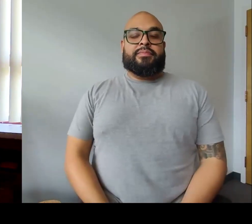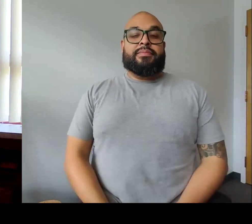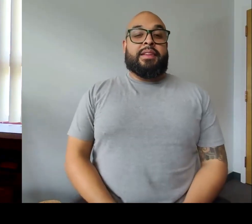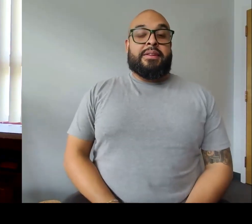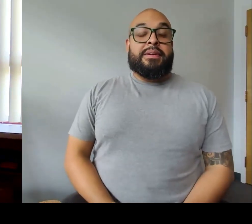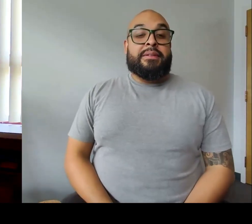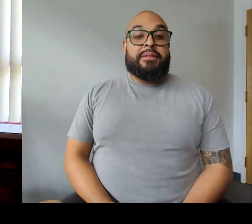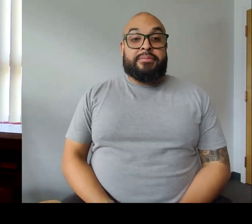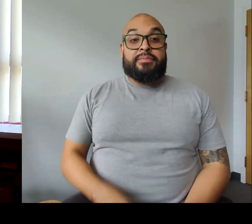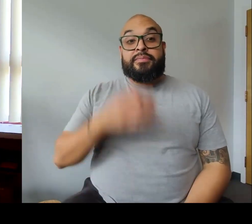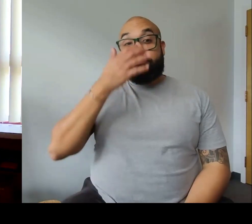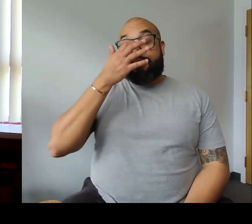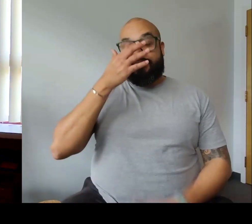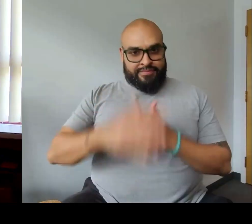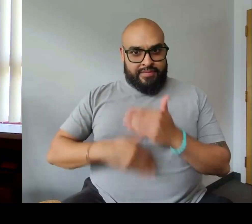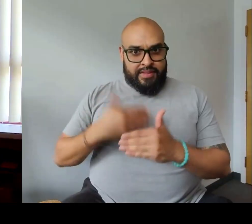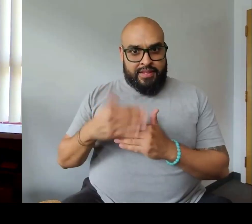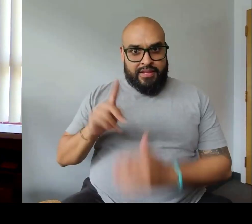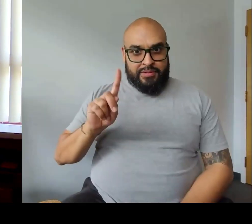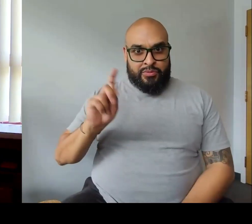OK, so our next question, question 6.